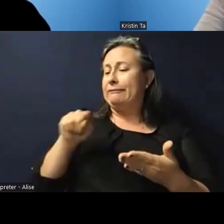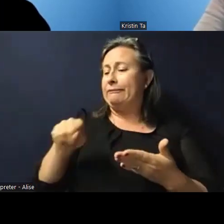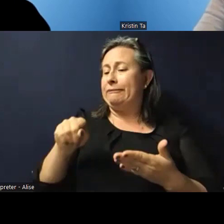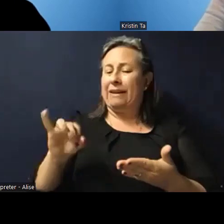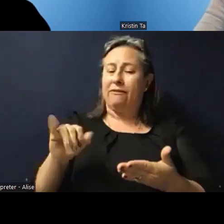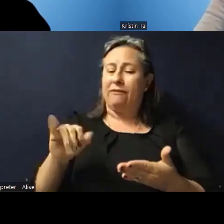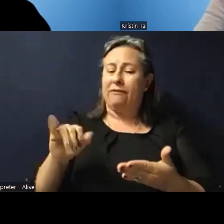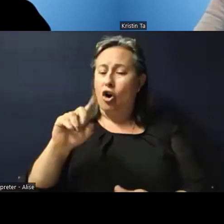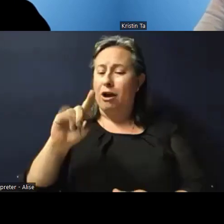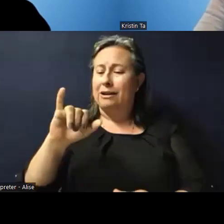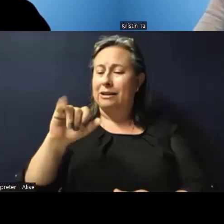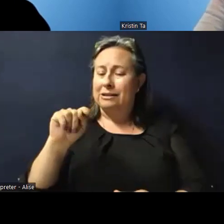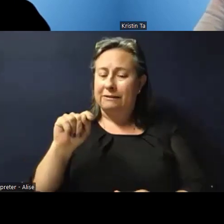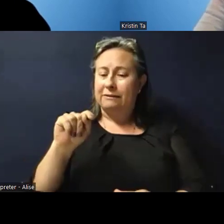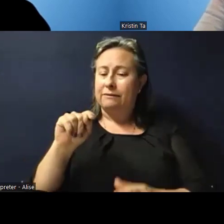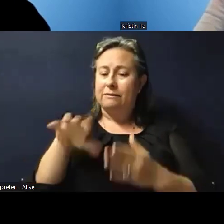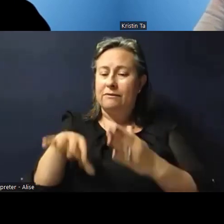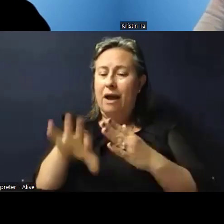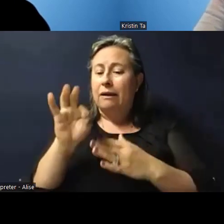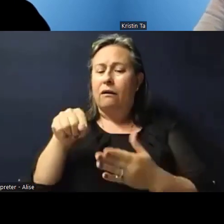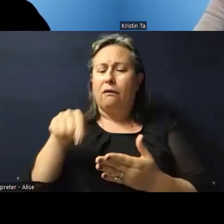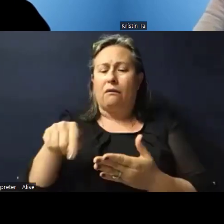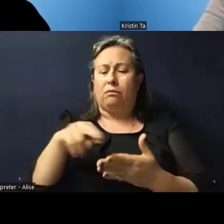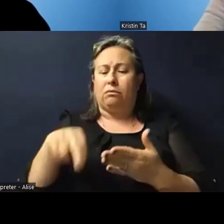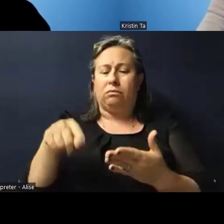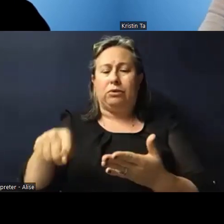and there's a challenge or a risk to NIH